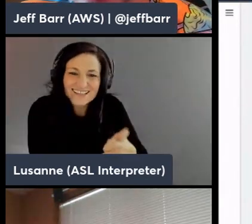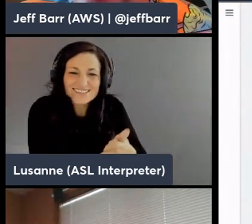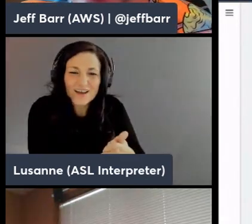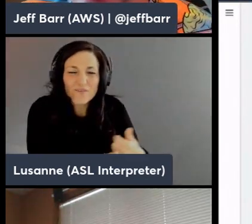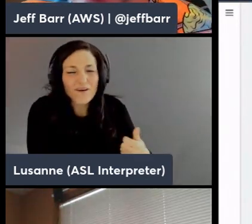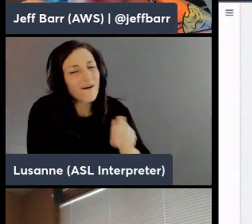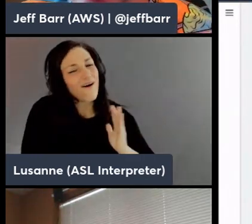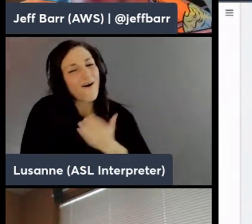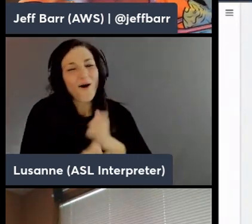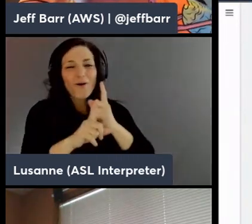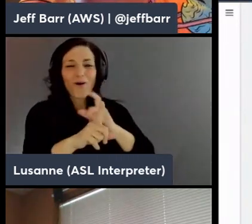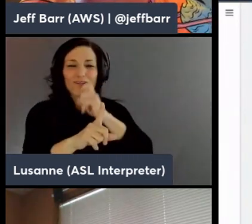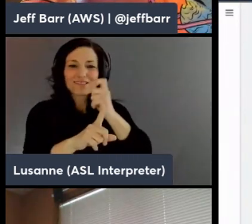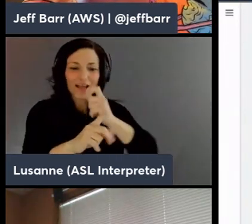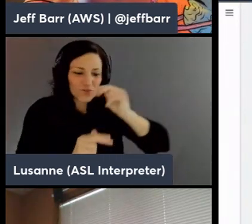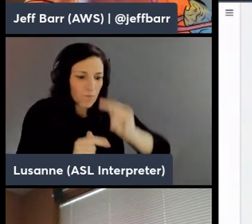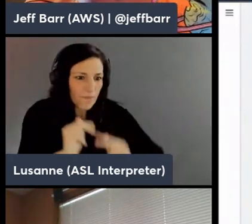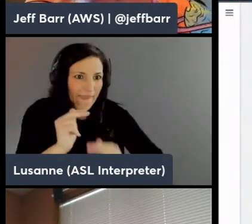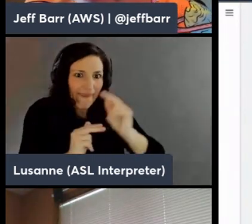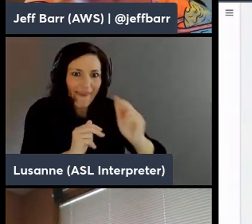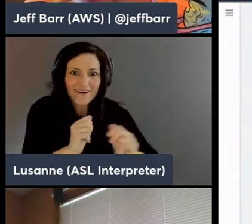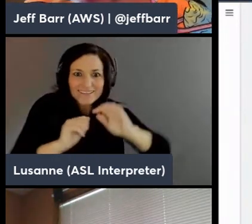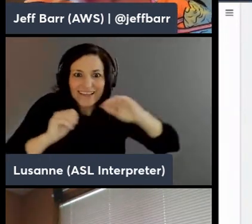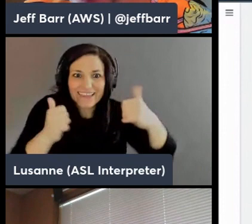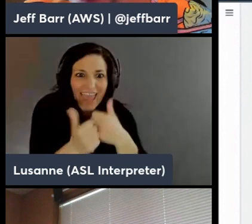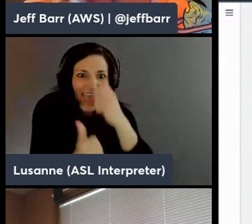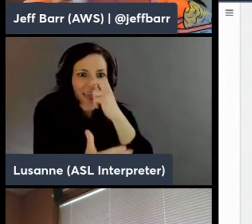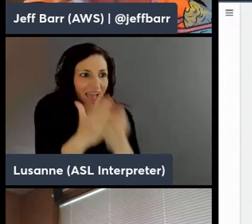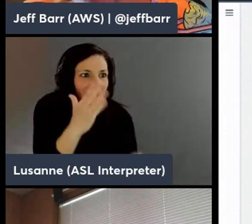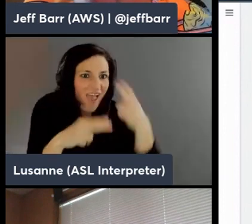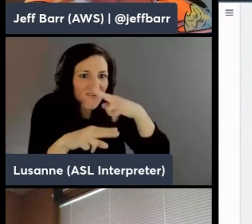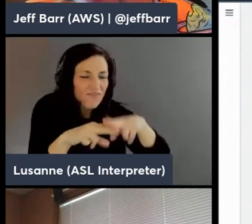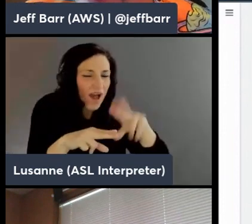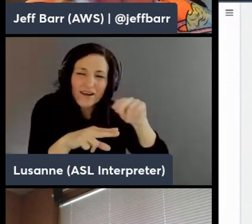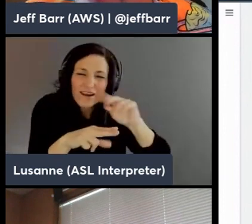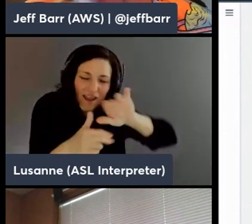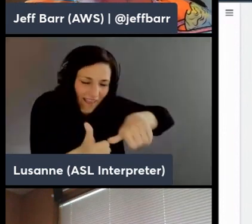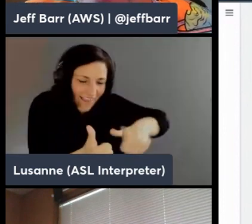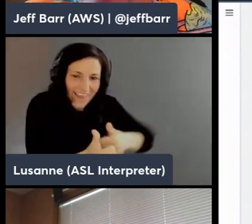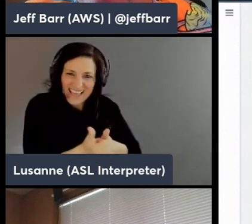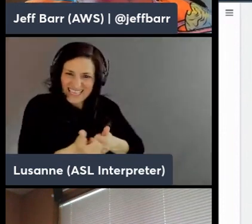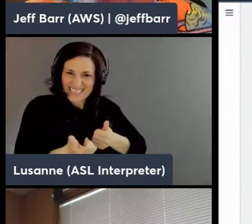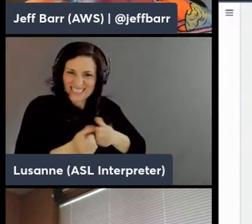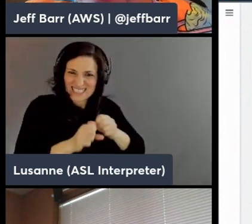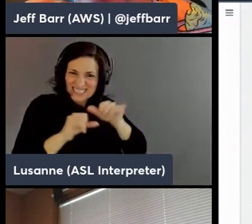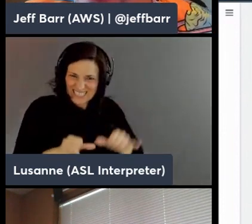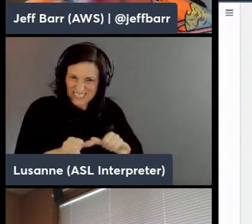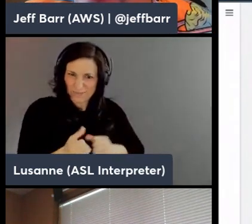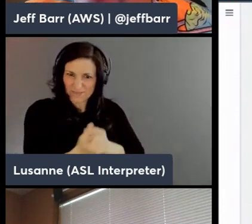We're out to build the systems behind those games. So now, it's waiting, and what I'm gonna do now